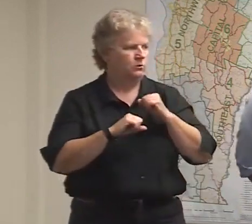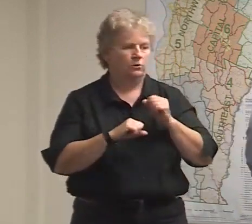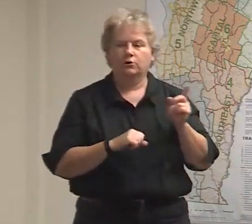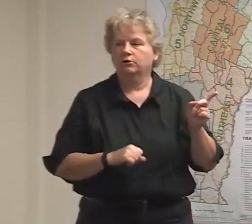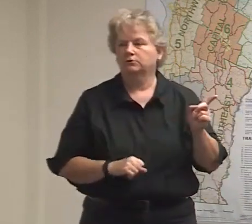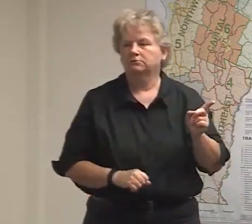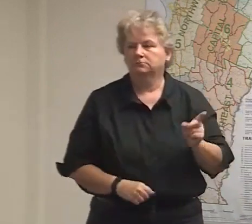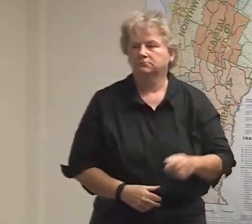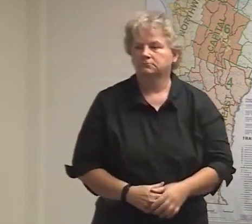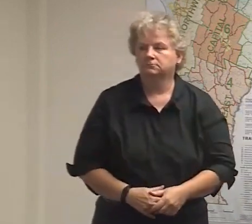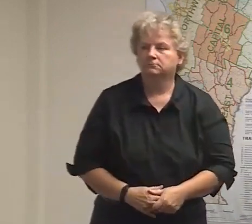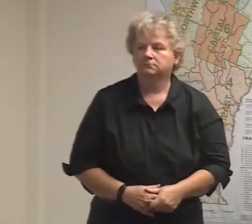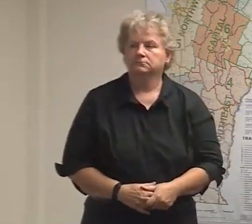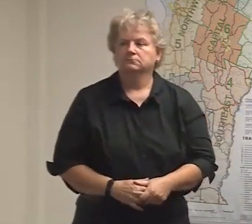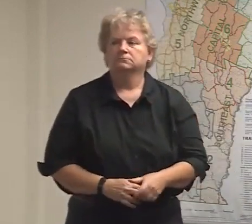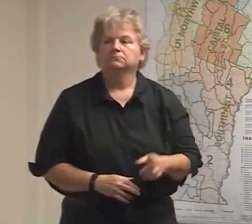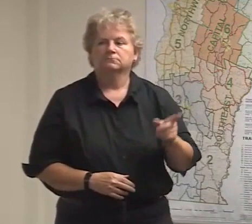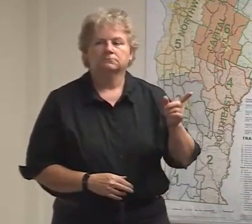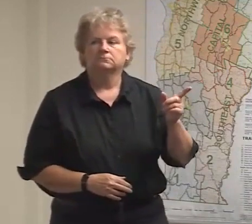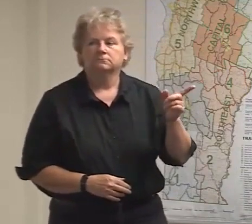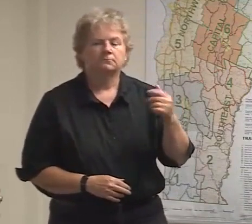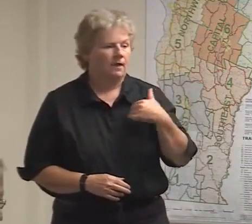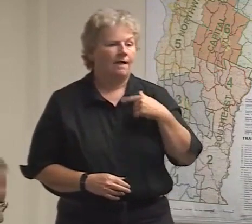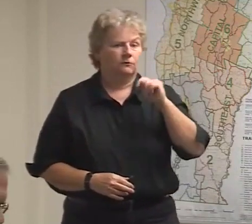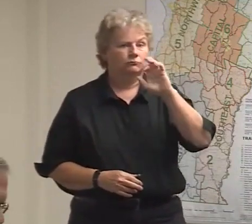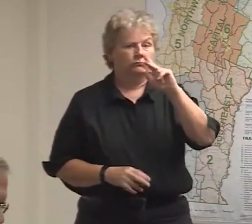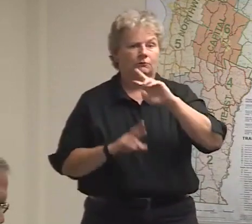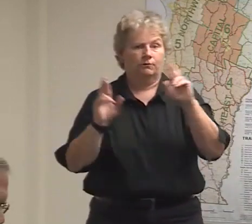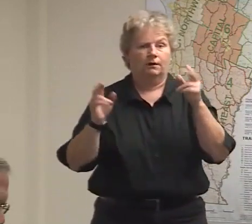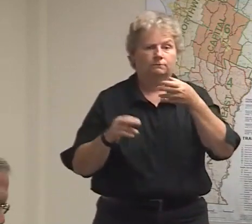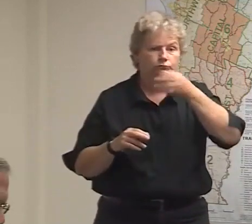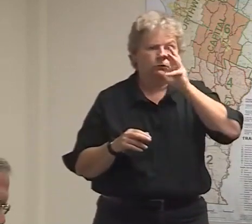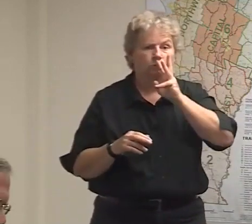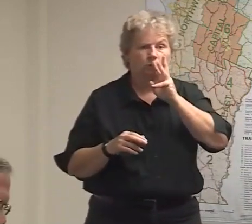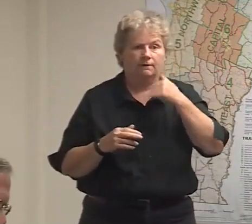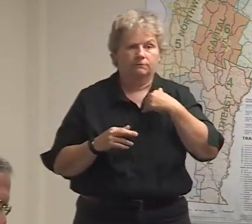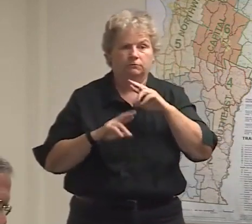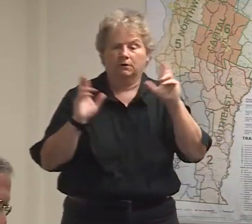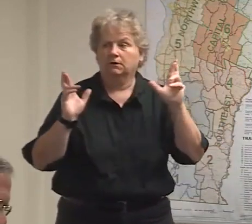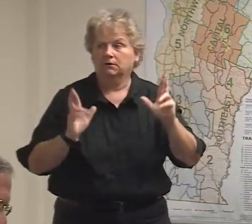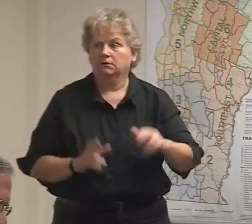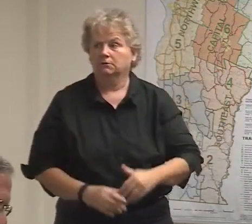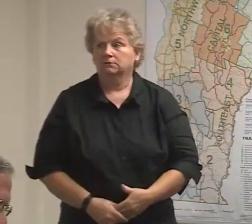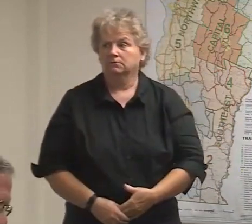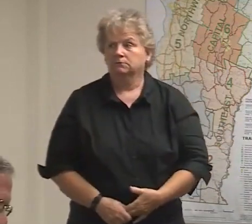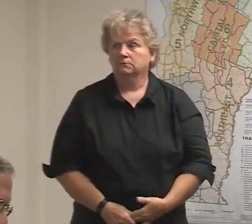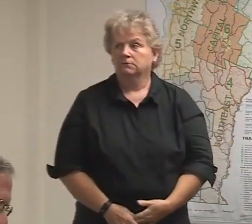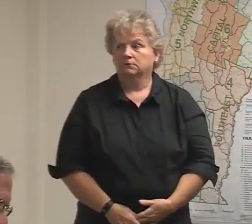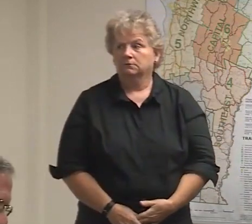ARE THE TRUCKS ON STANDBY OR ARE THEY READY TO GO AND WE SO I’M GOING TO ASK WHAT YOU MEAN BY TRUCKS.